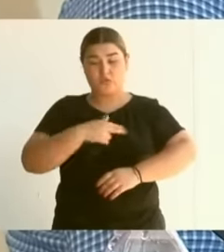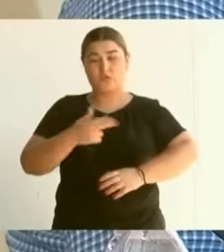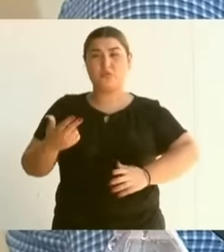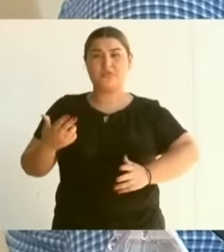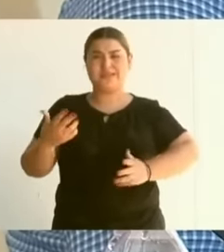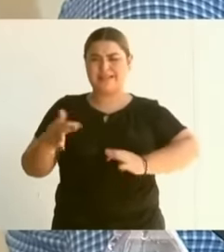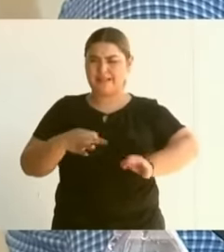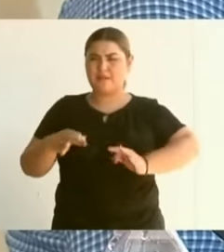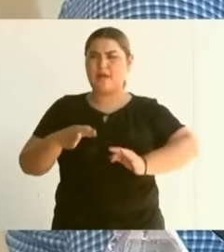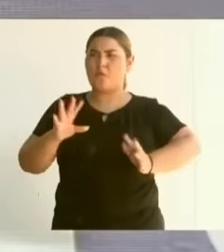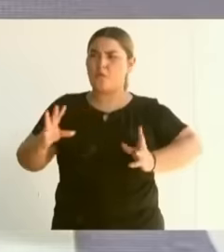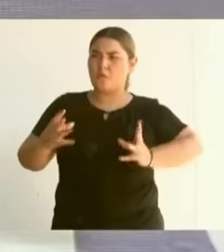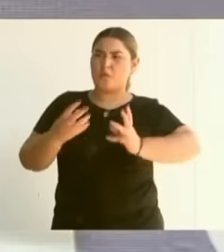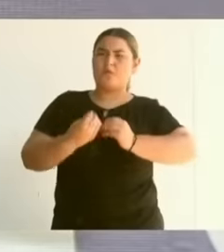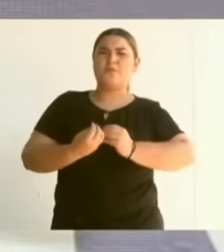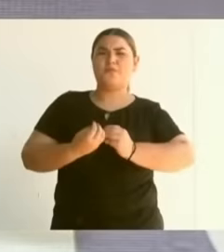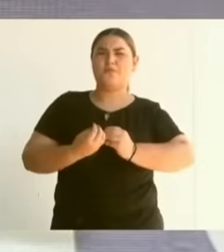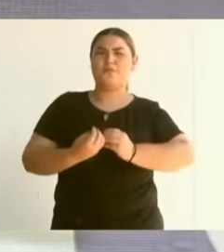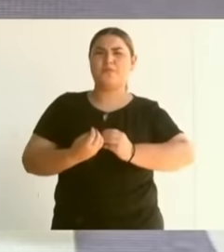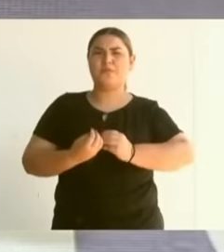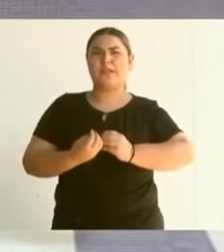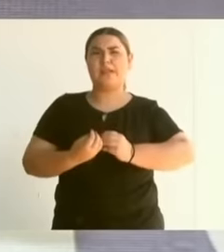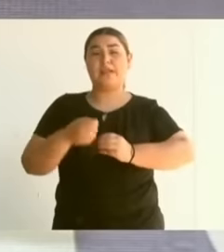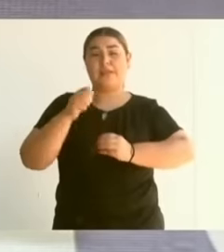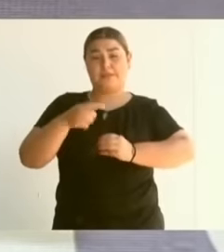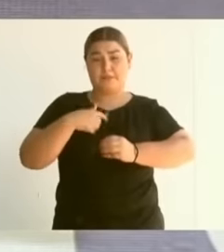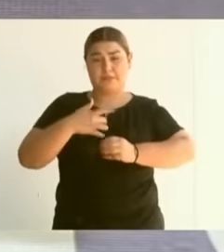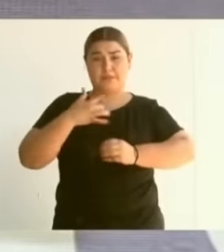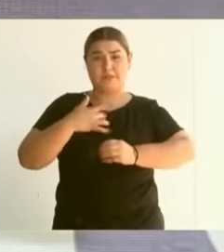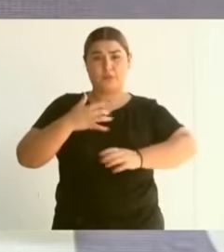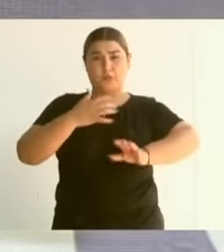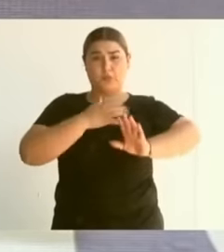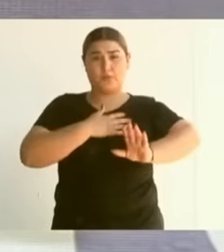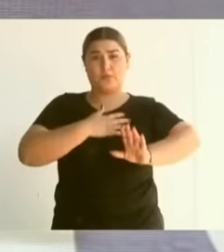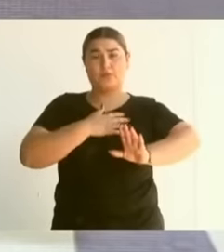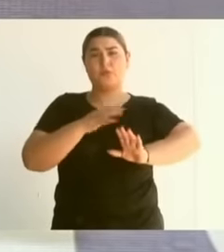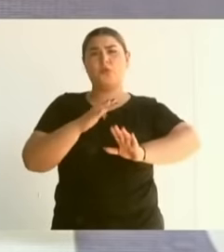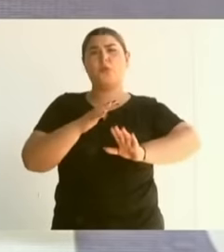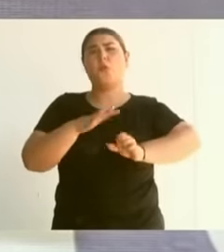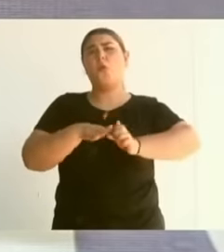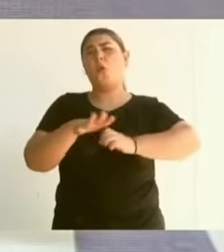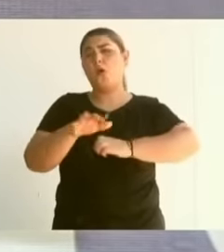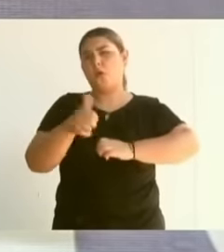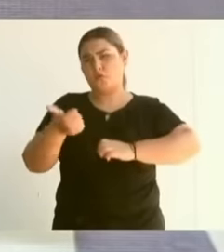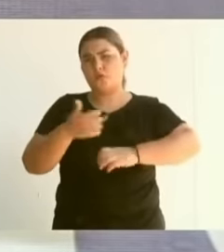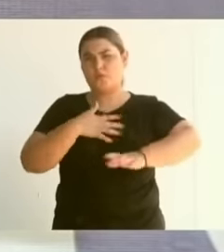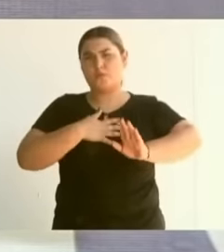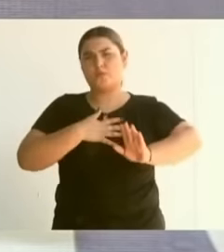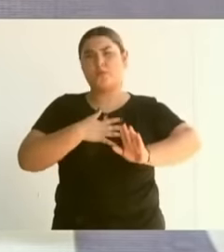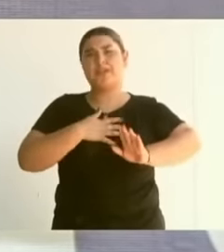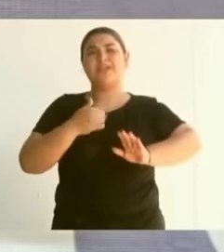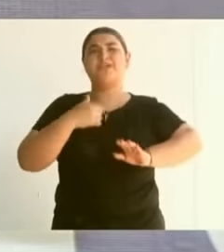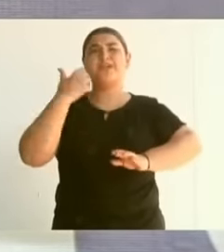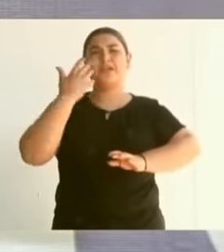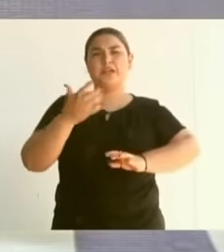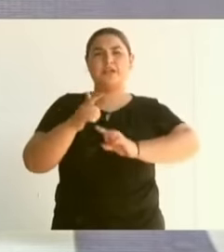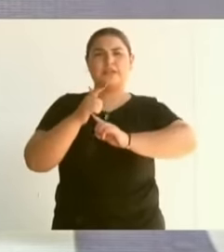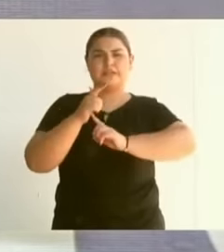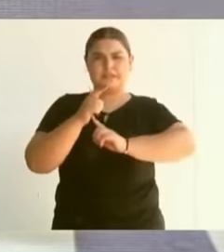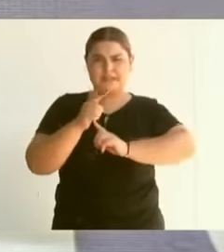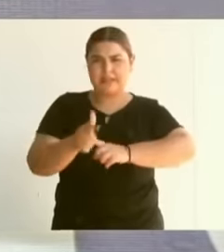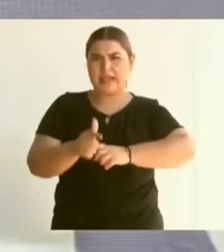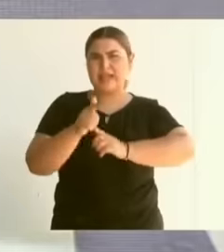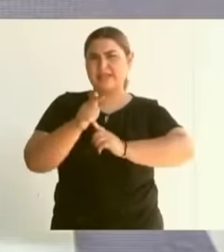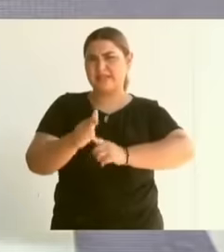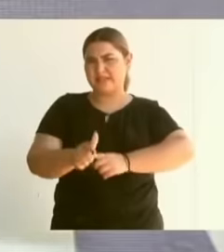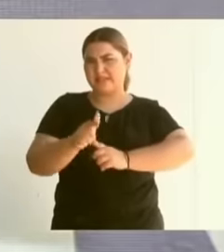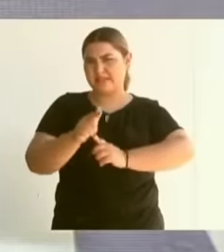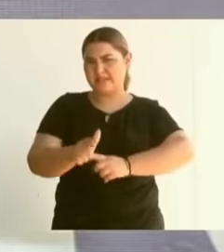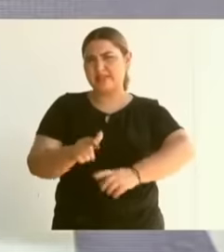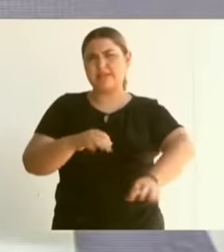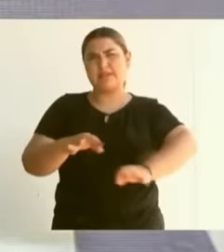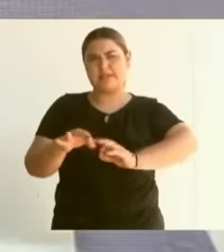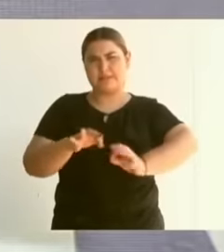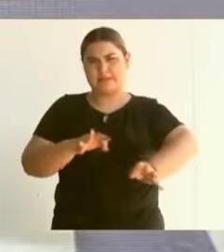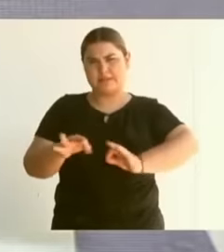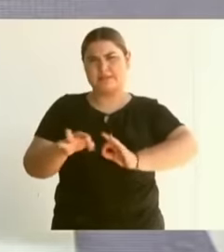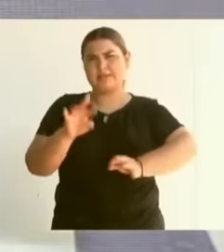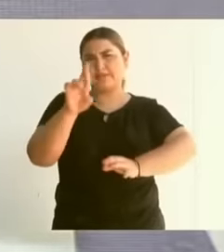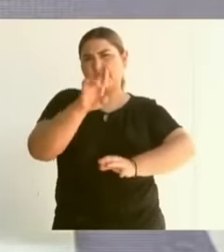common way, I am also committed to continuing with the constitutional reform that was proposed by